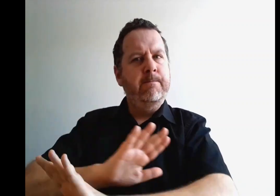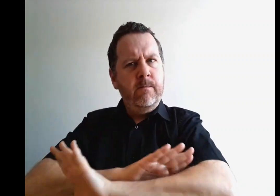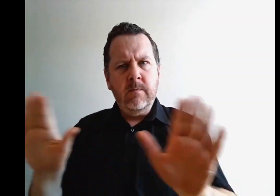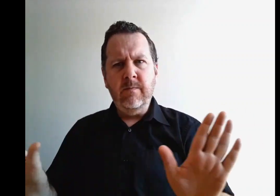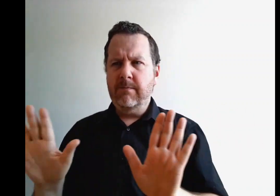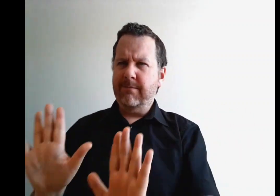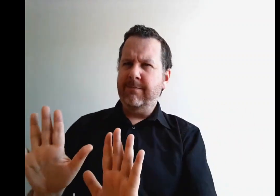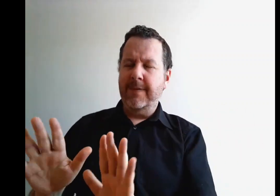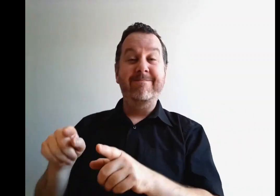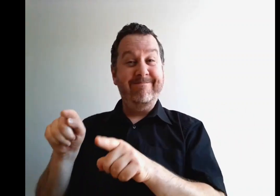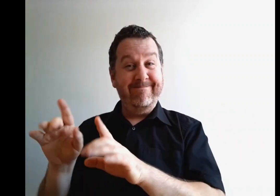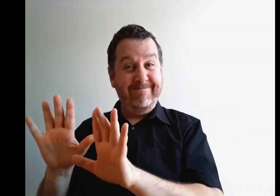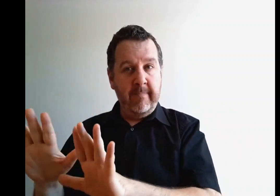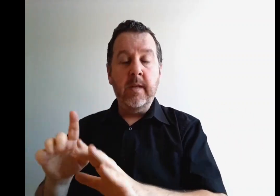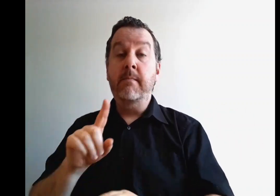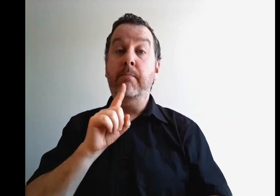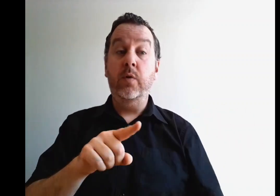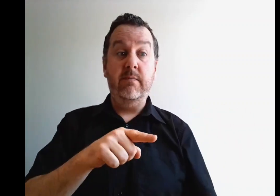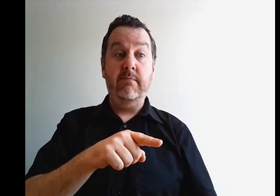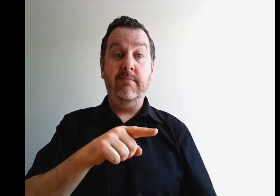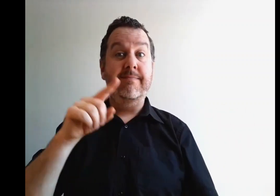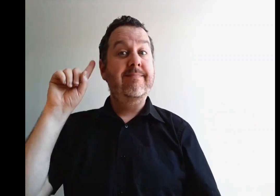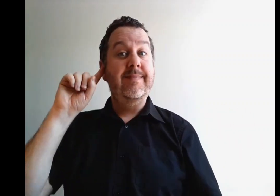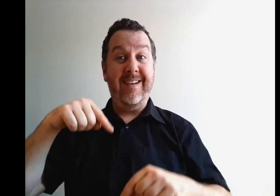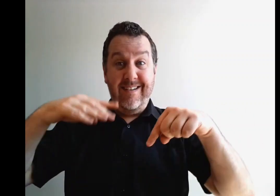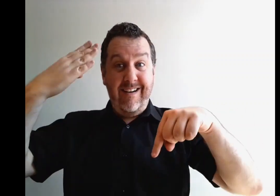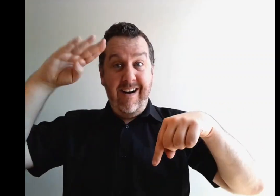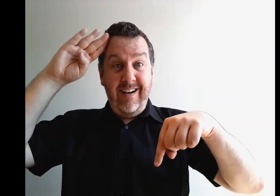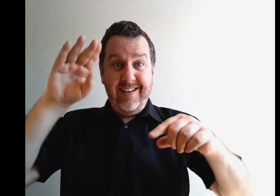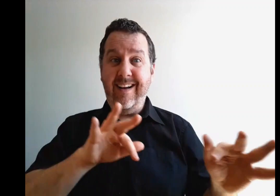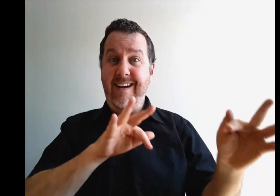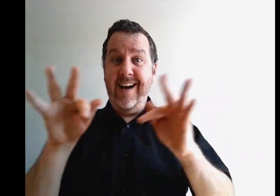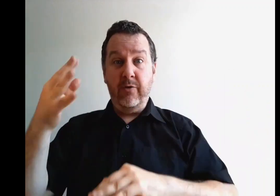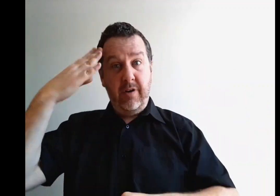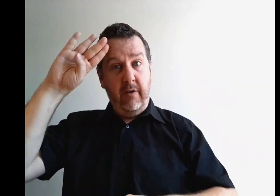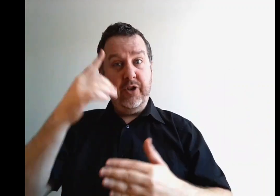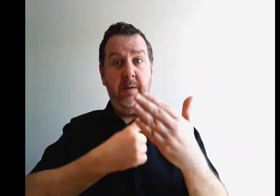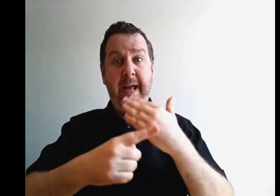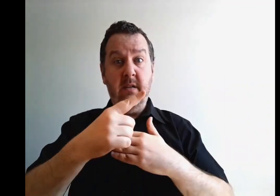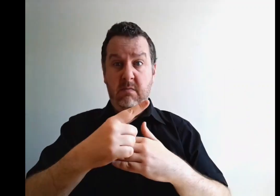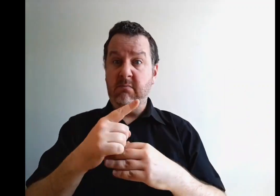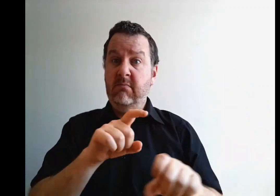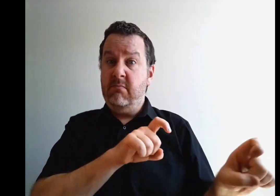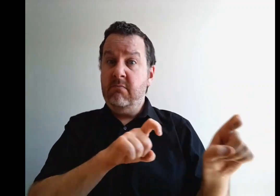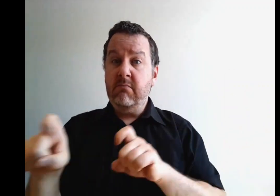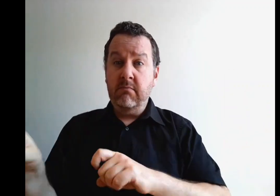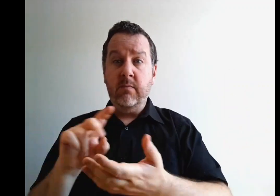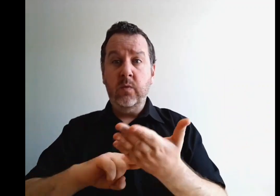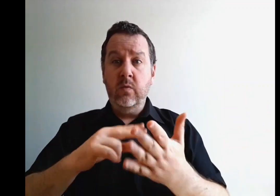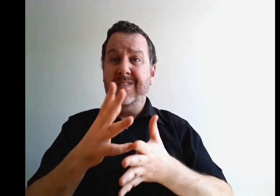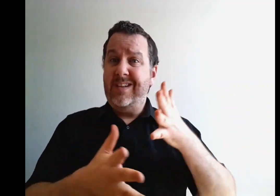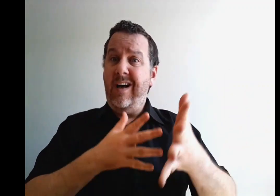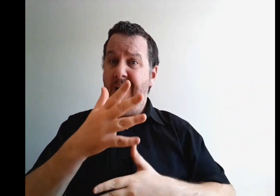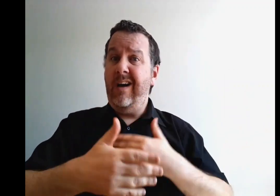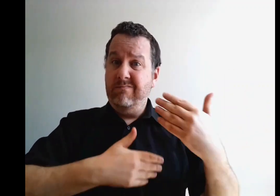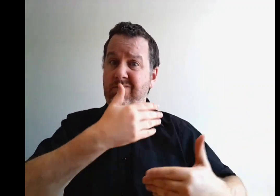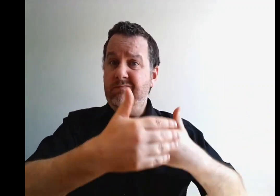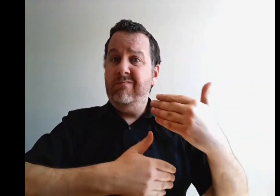So that education system continues after Irish independence up to the 1950s.